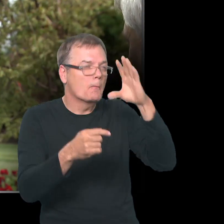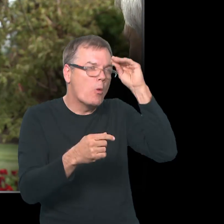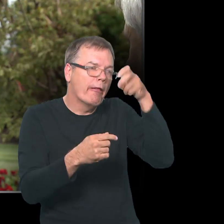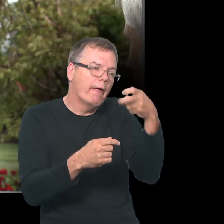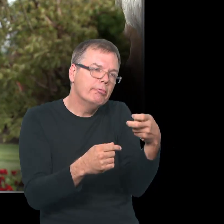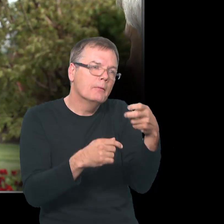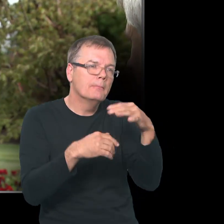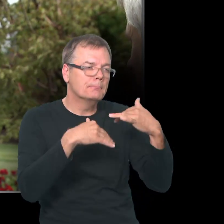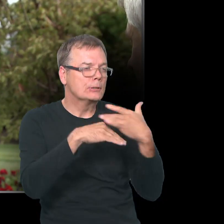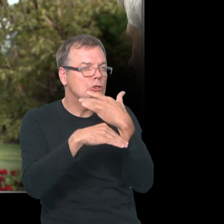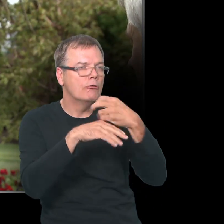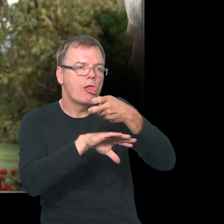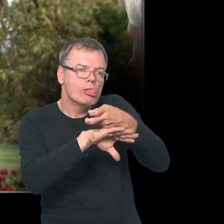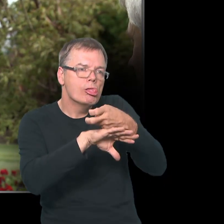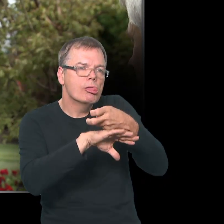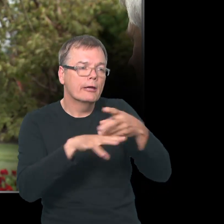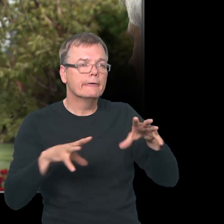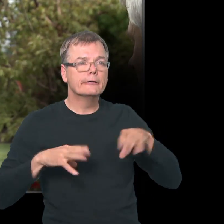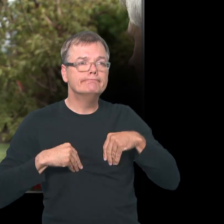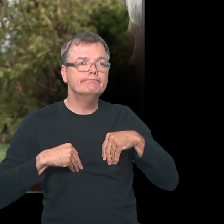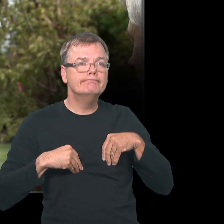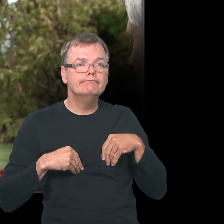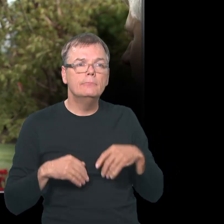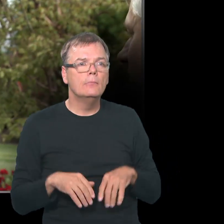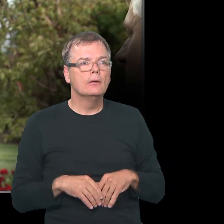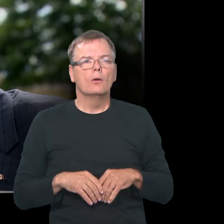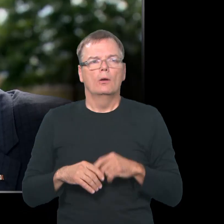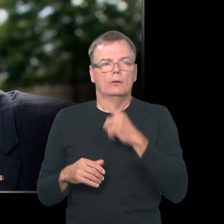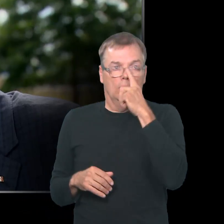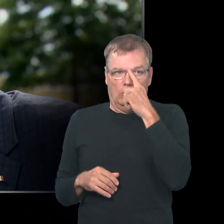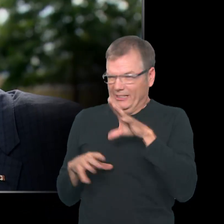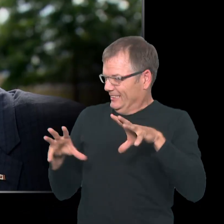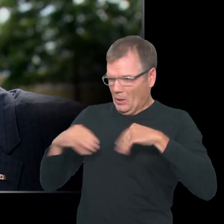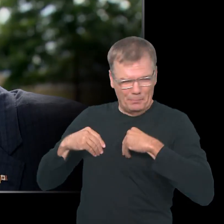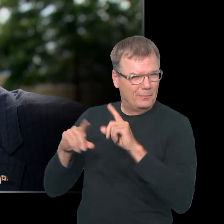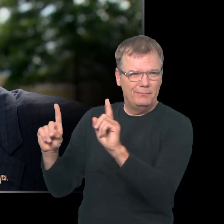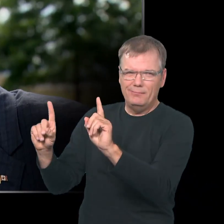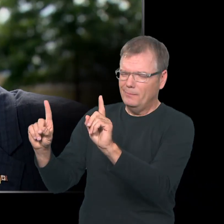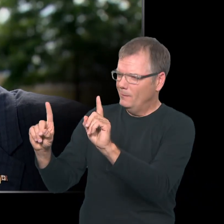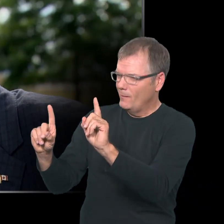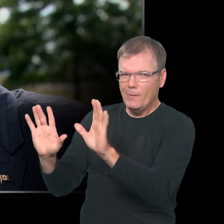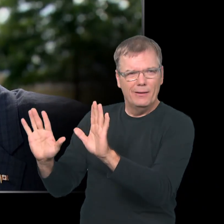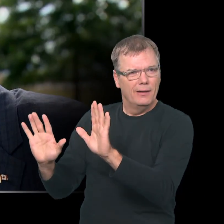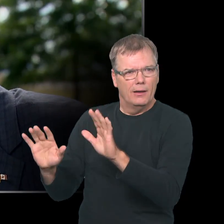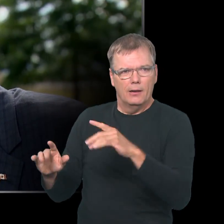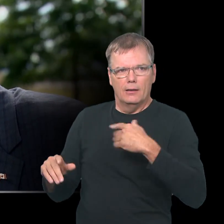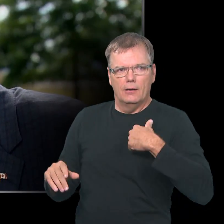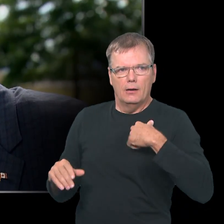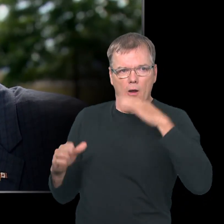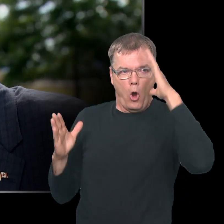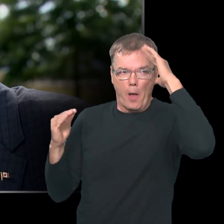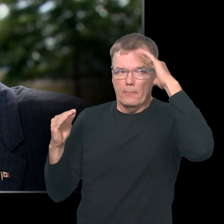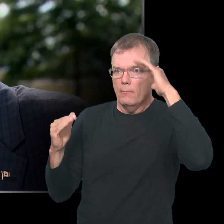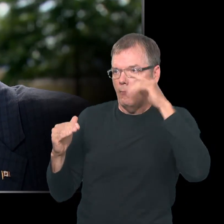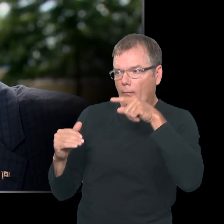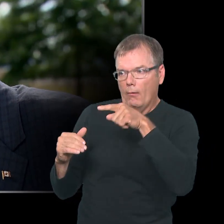that we are going to have to keep looking at pictures like we saw the other day of that three-year-old boy? I don't know we resign ourselves to it,